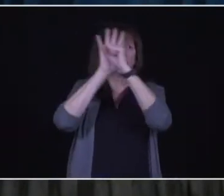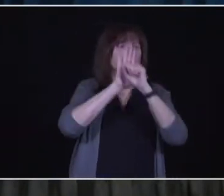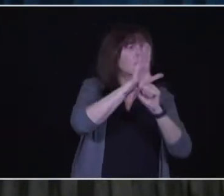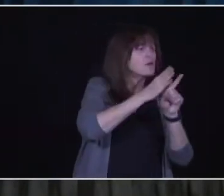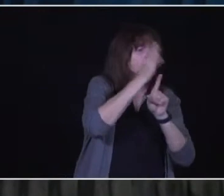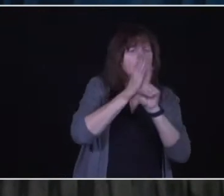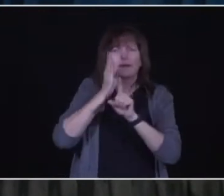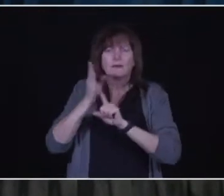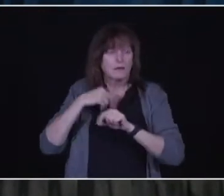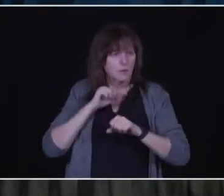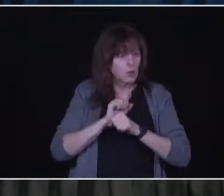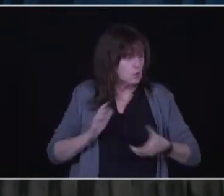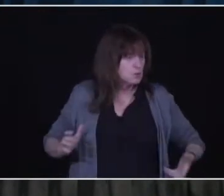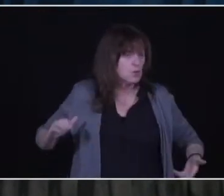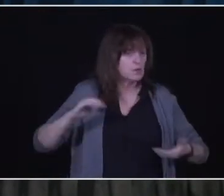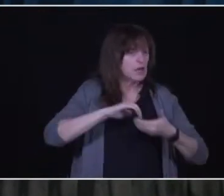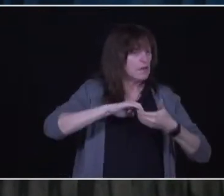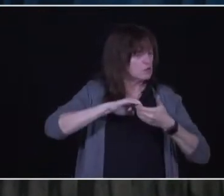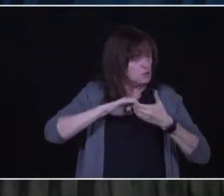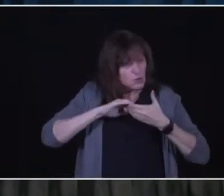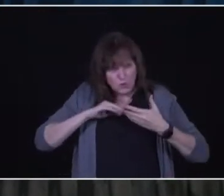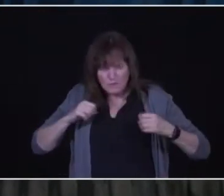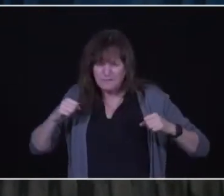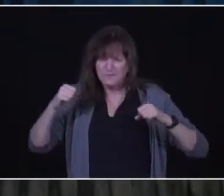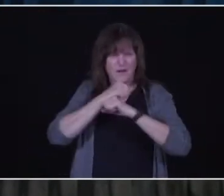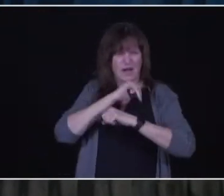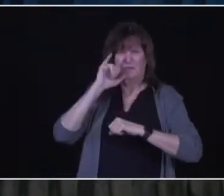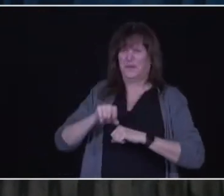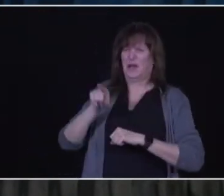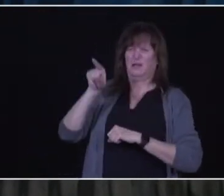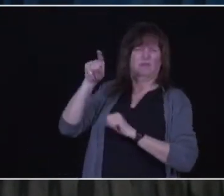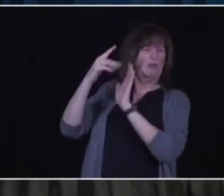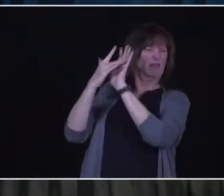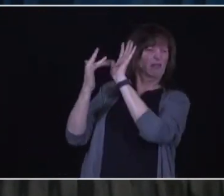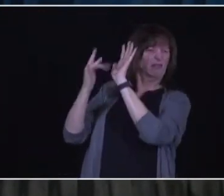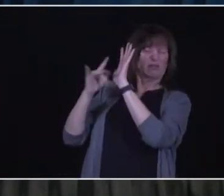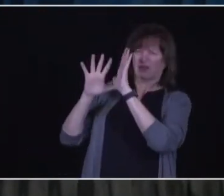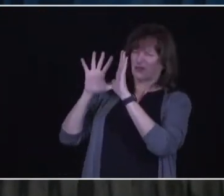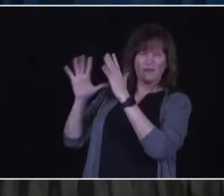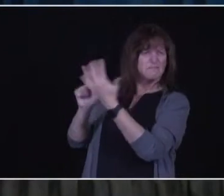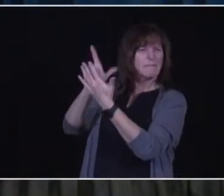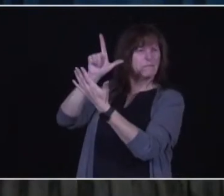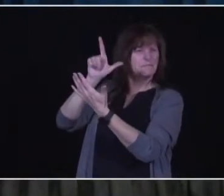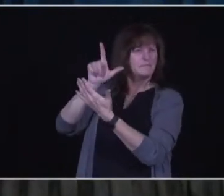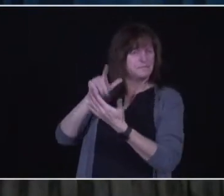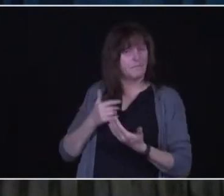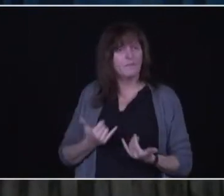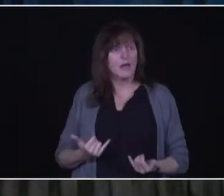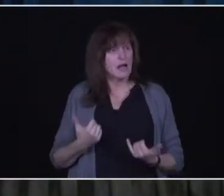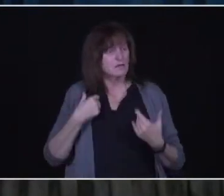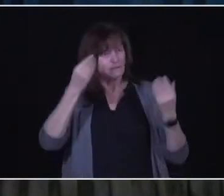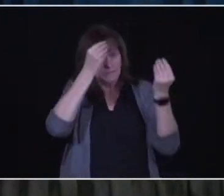and fight against this disgusting crime. This legislation as a result of engagements with a wide range of stakeholders to create